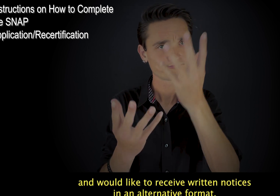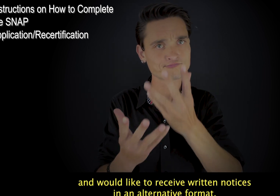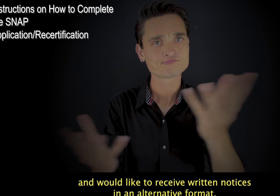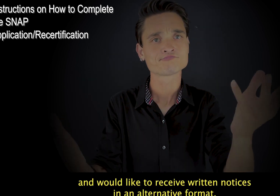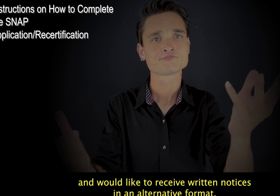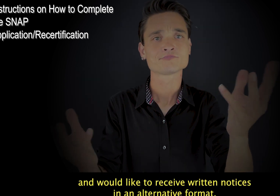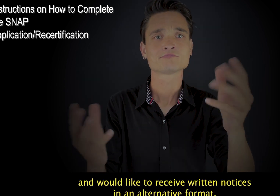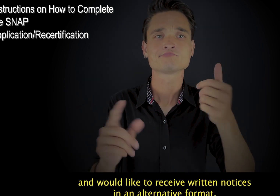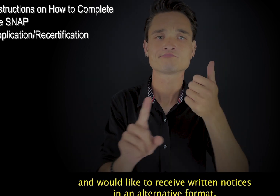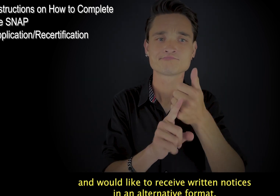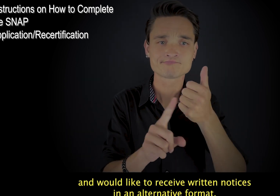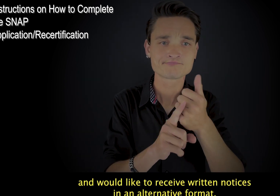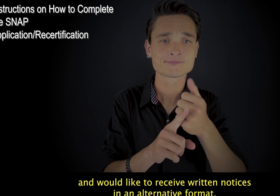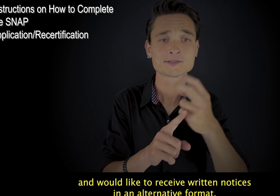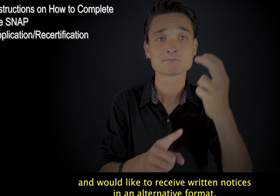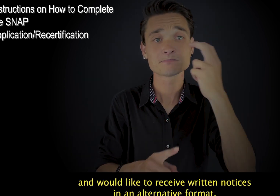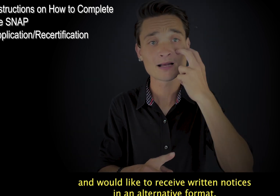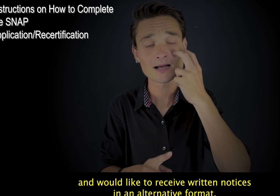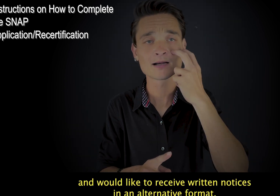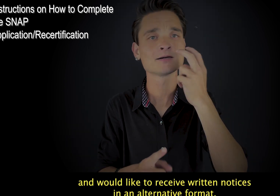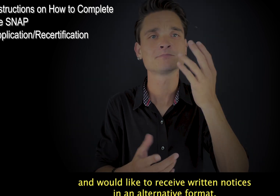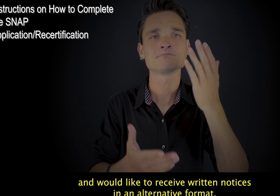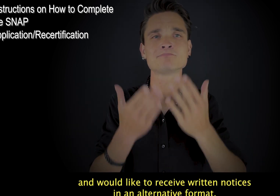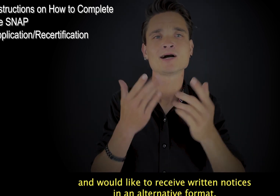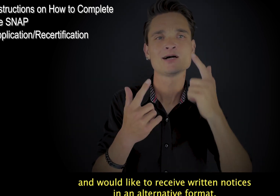and would like to receive written notices in an alternative format.